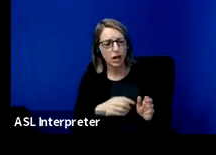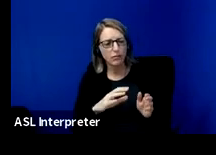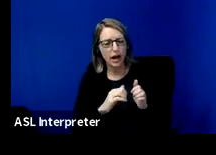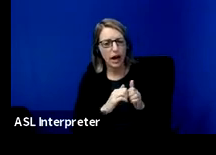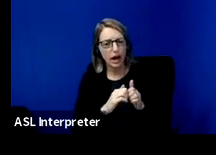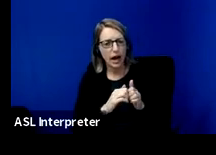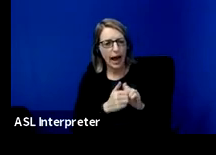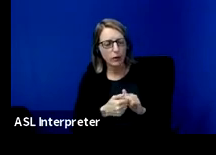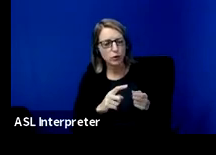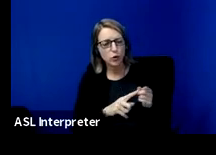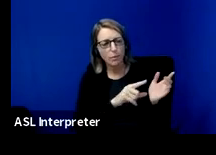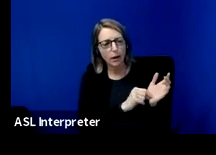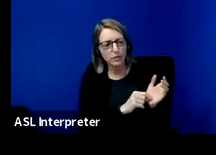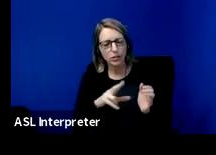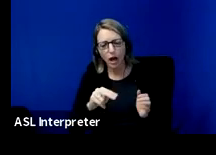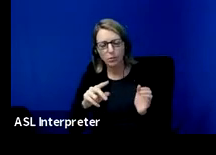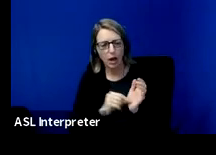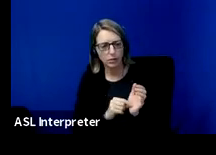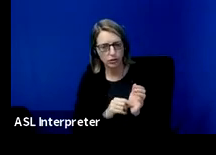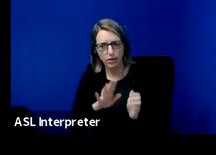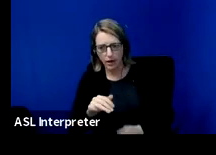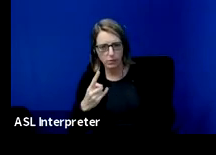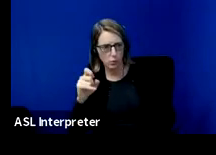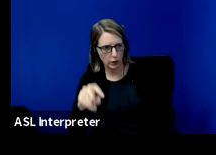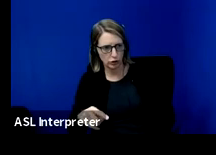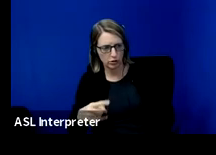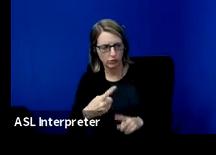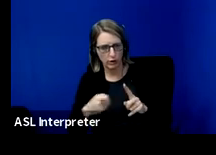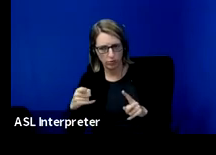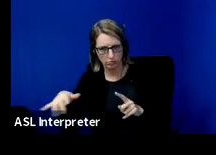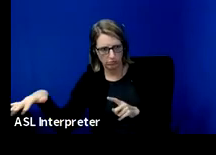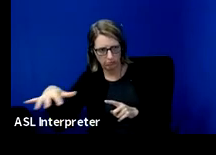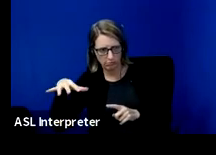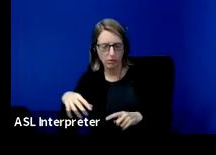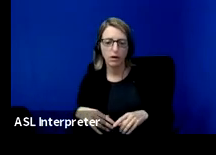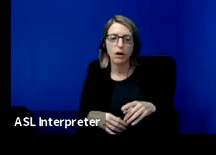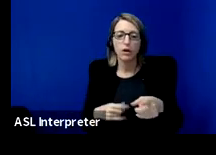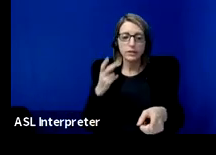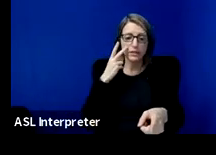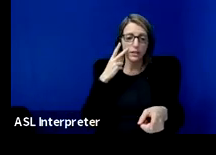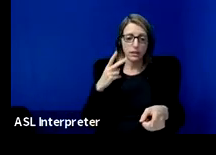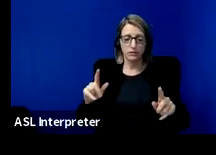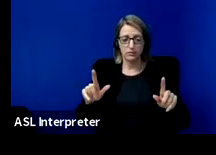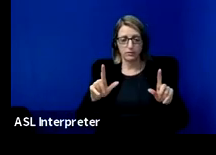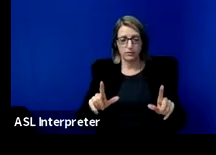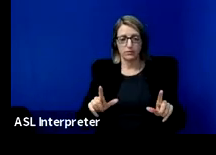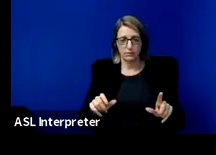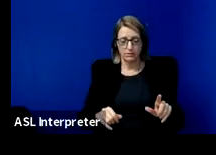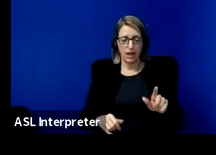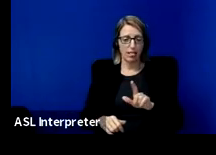ESD 113 - Andrew Hickman: published and unpublished because we have that as a question. ESD 112-- Kristina Wambold: Awesome. So you see right here on the top left hand corner of my title.